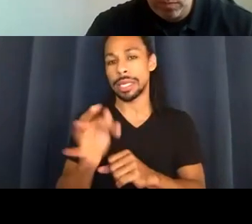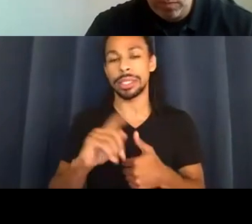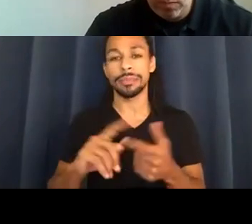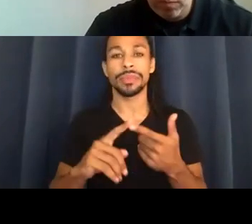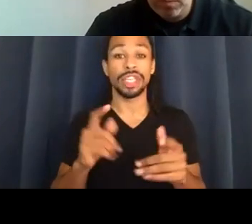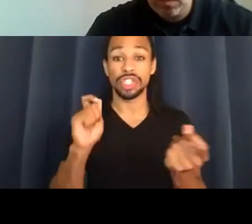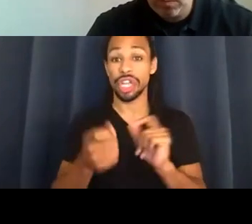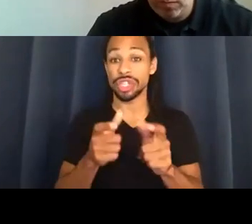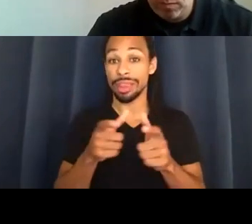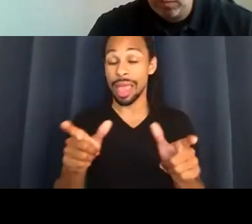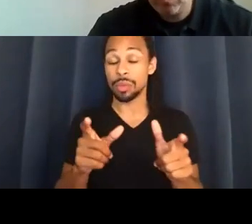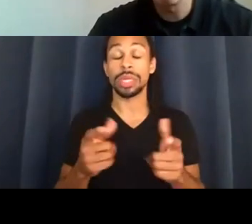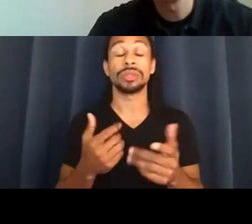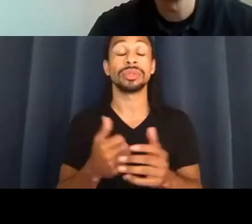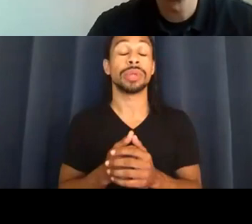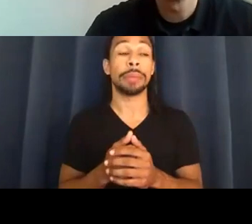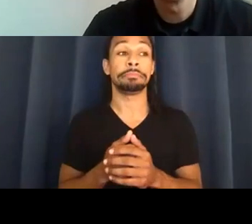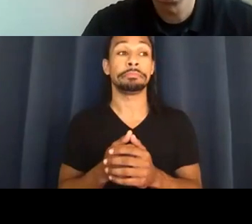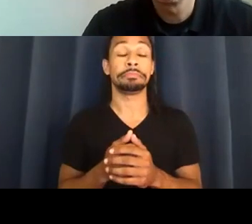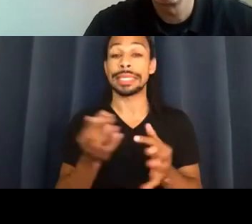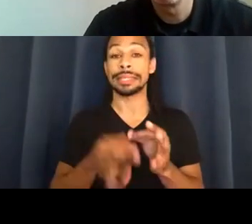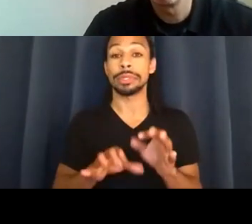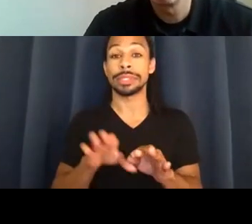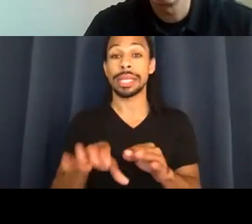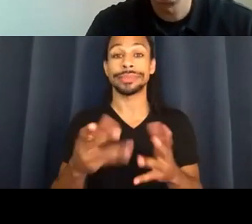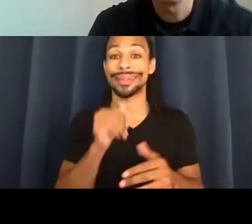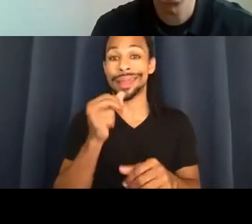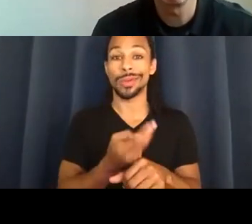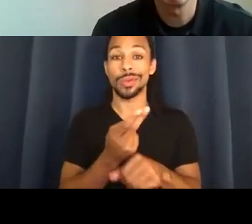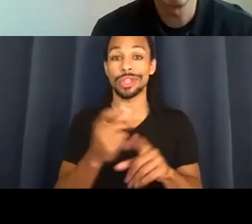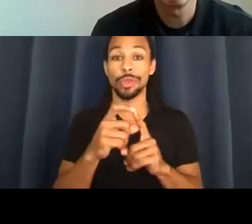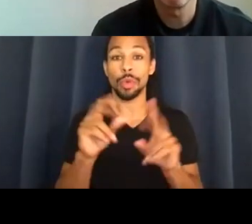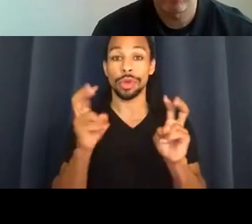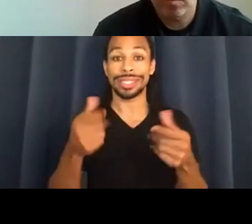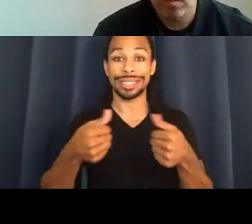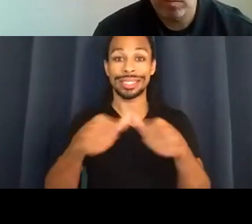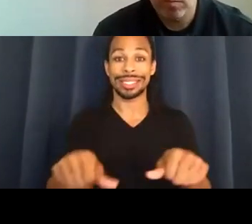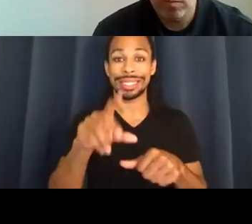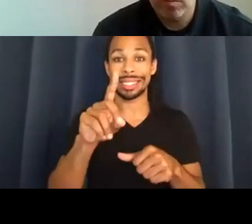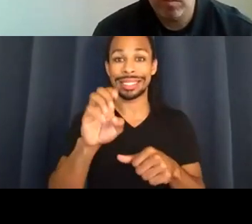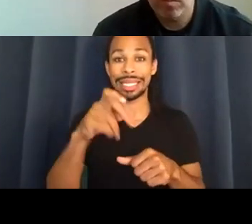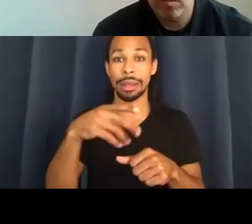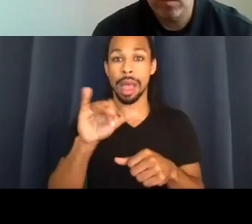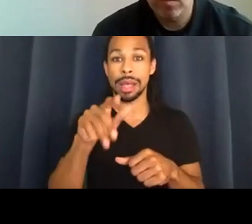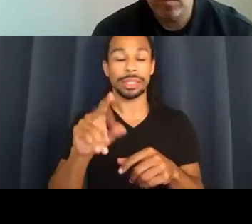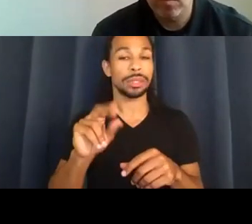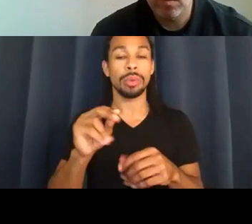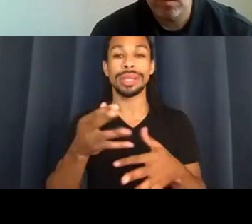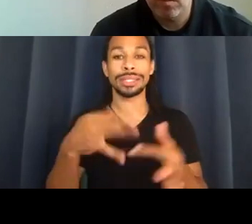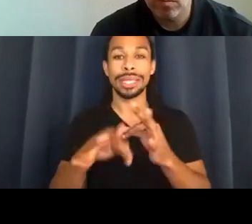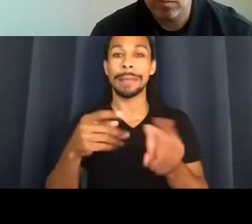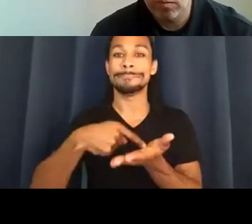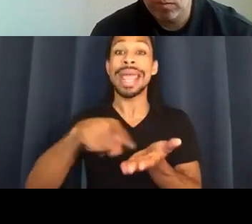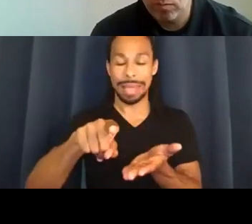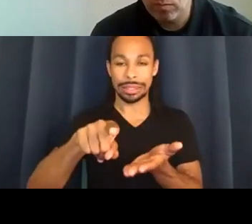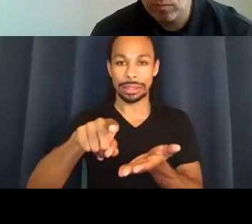simple steps like not using the word deposit, say payment instead, acknowledging the artist's